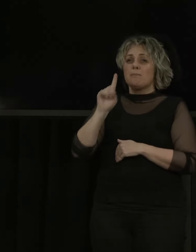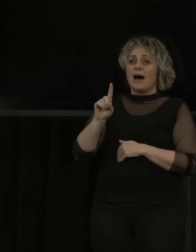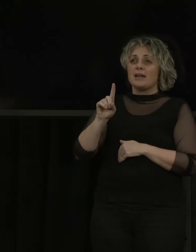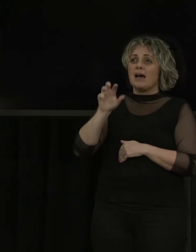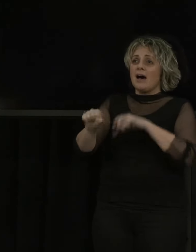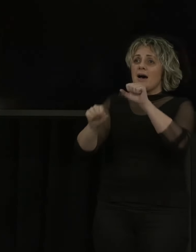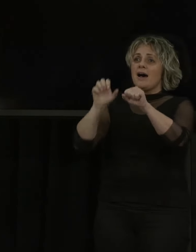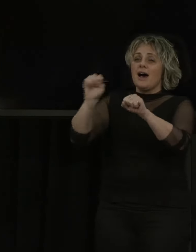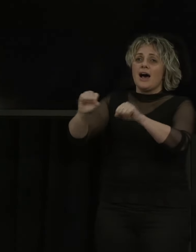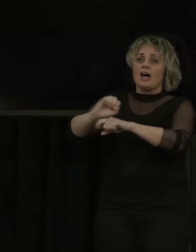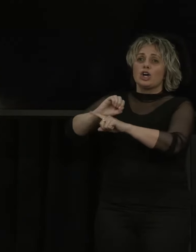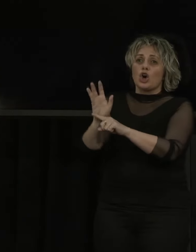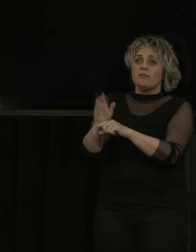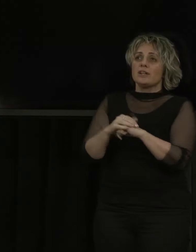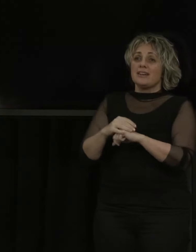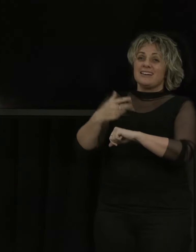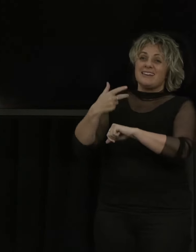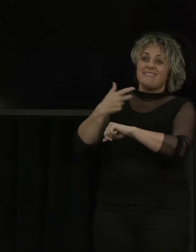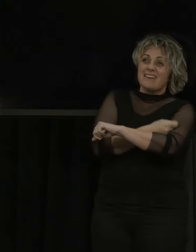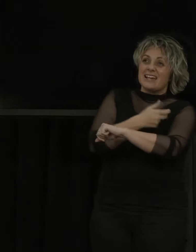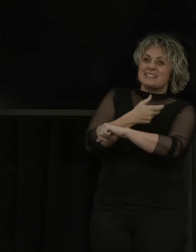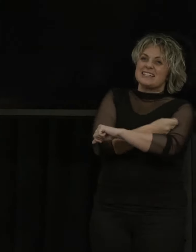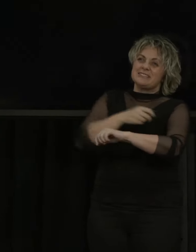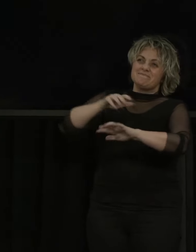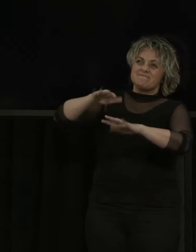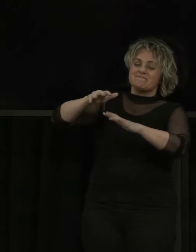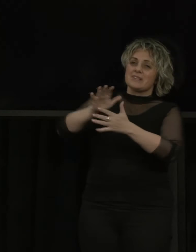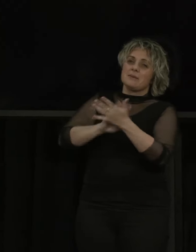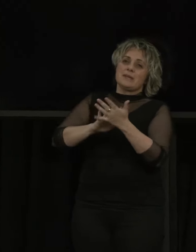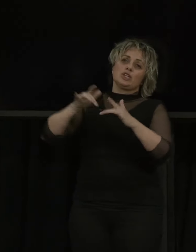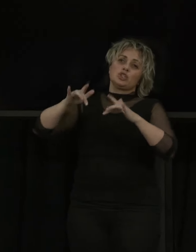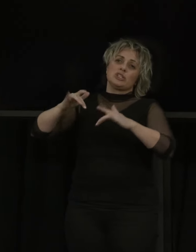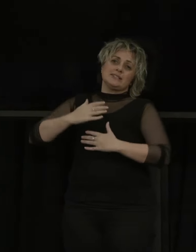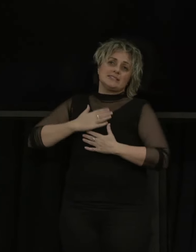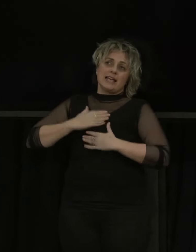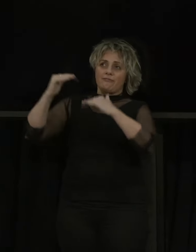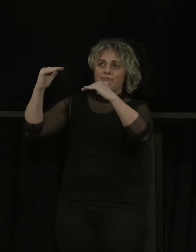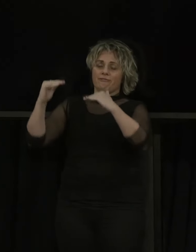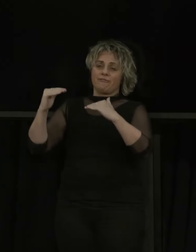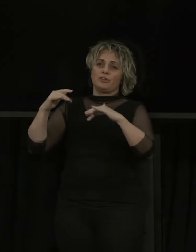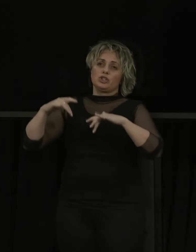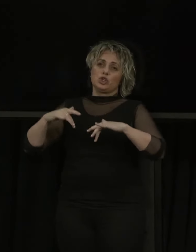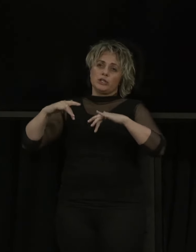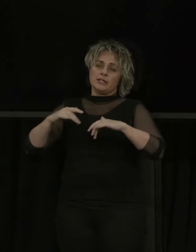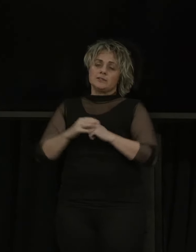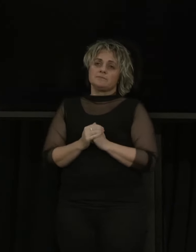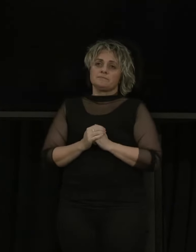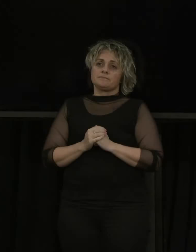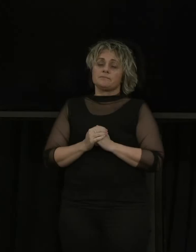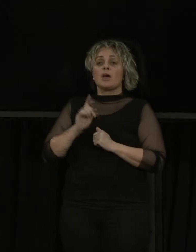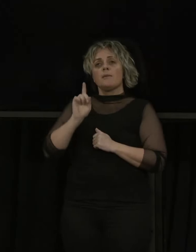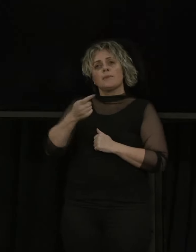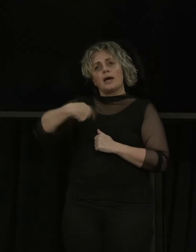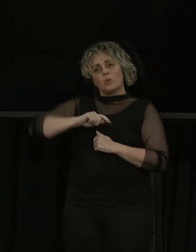I know many people were hoping to move down to level II but